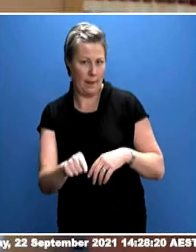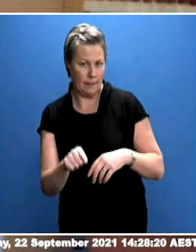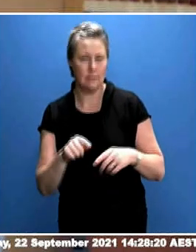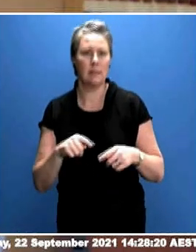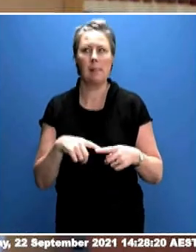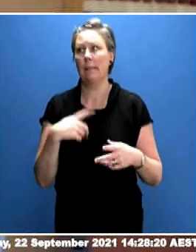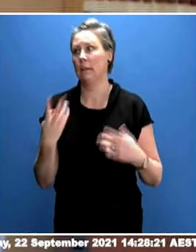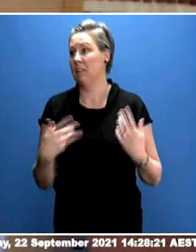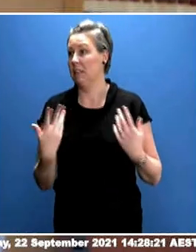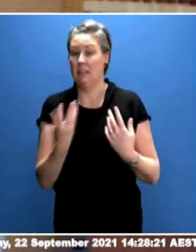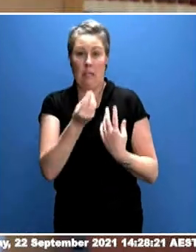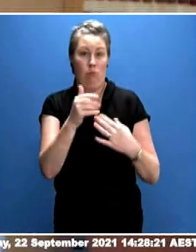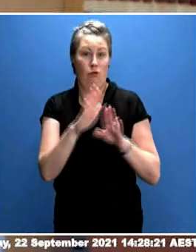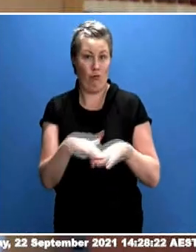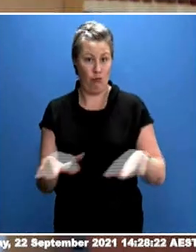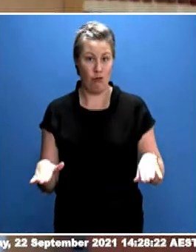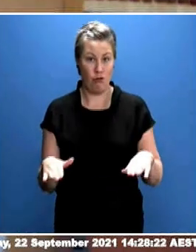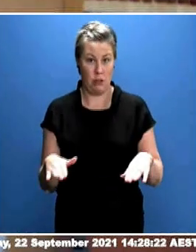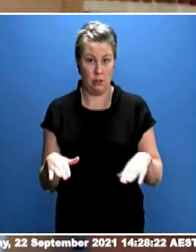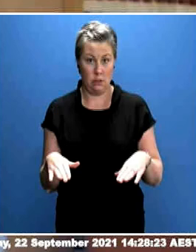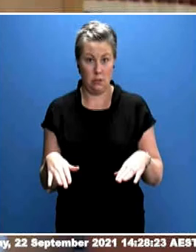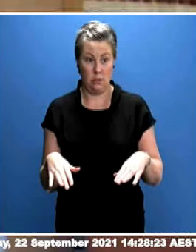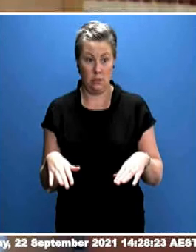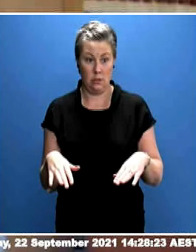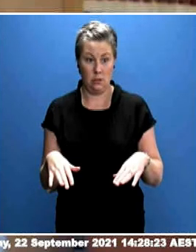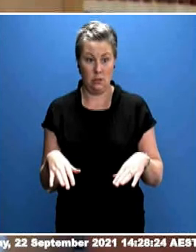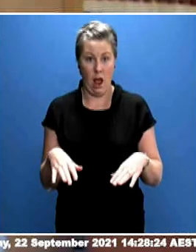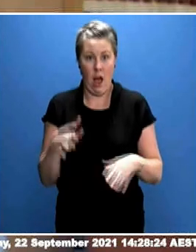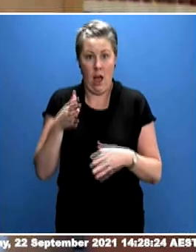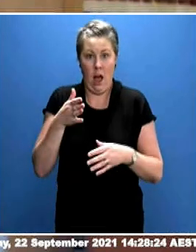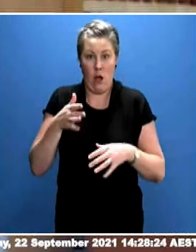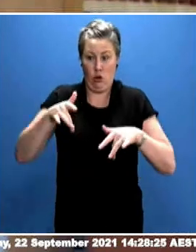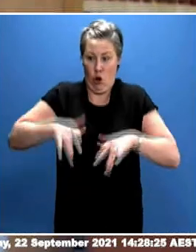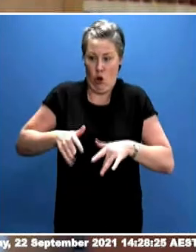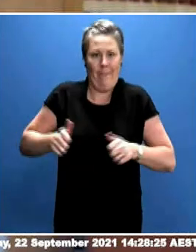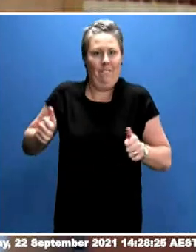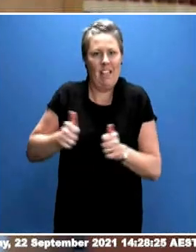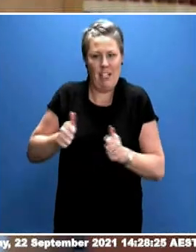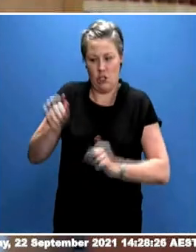A number of children, of course, are in the process of assessment during the time by the time they are referred.